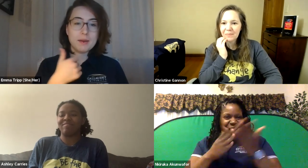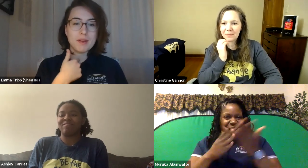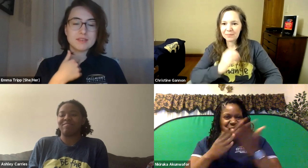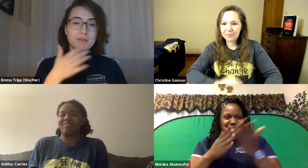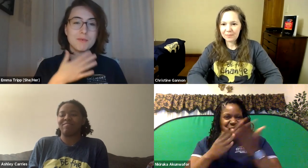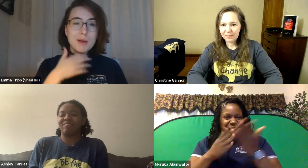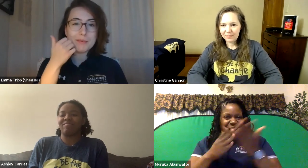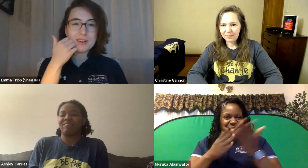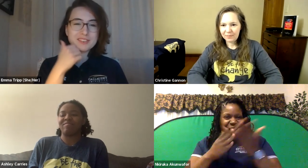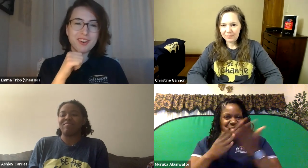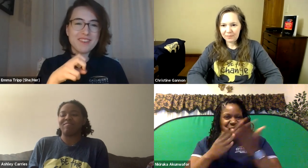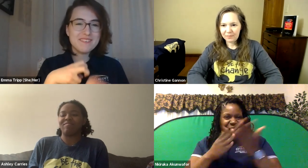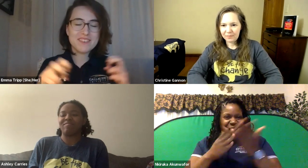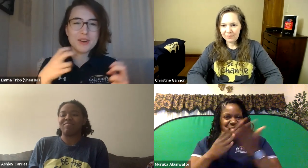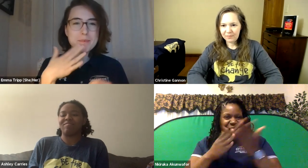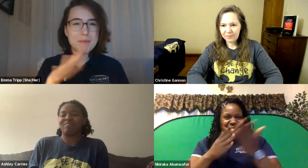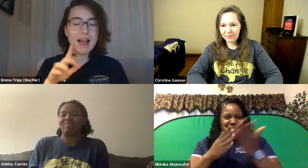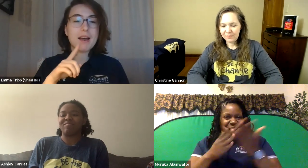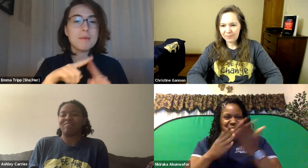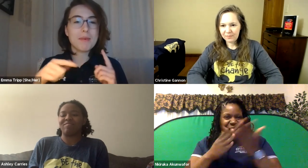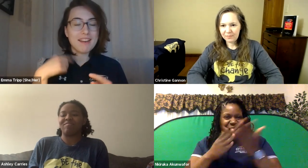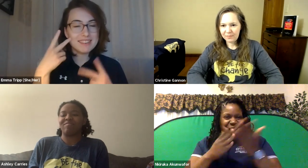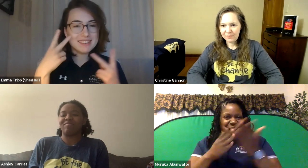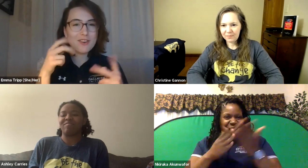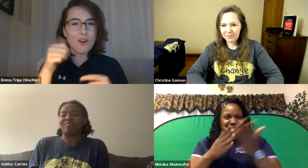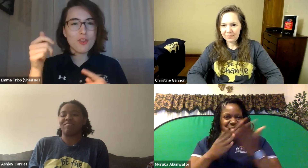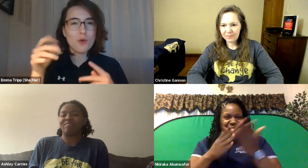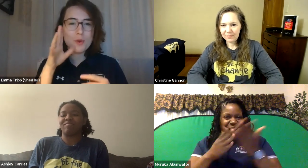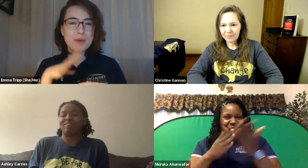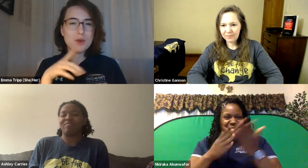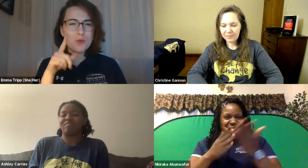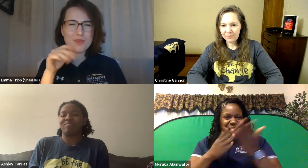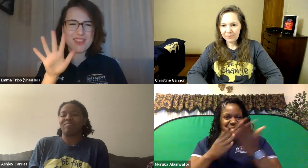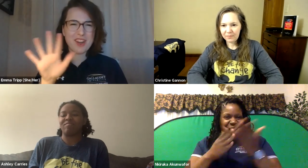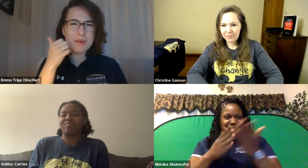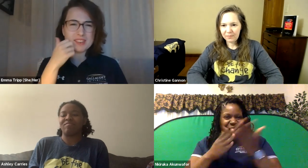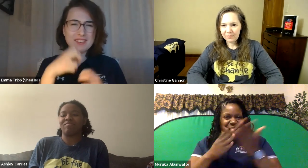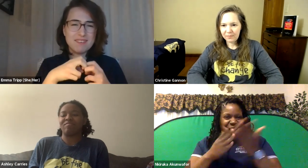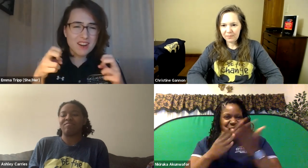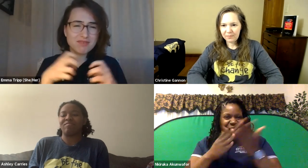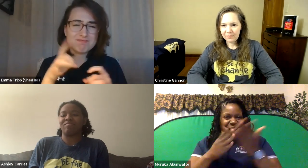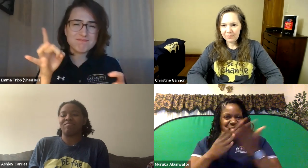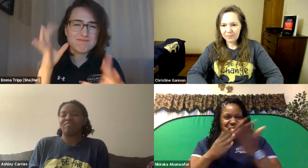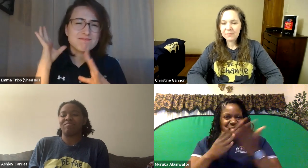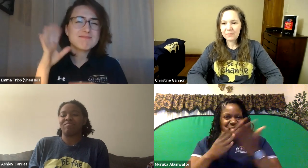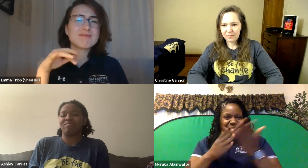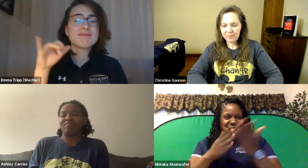Luckily, my periods aren’t very bad but I’ve seen other women who’s period are very awful.